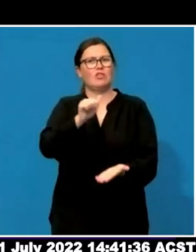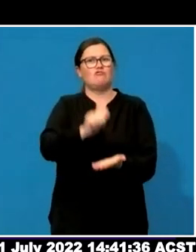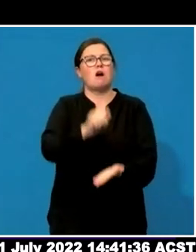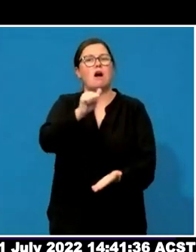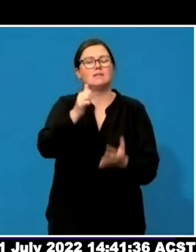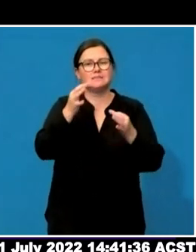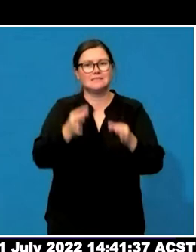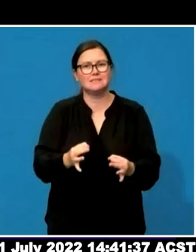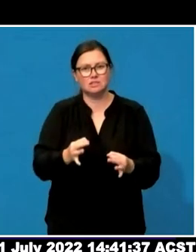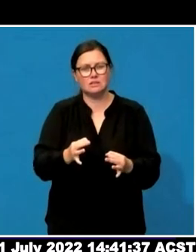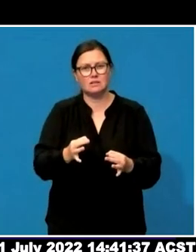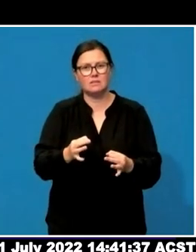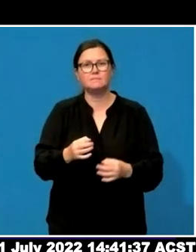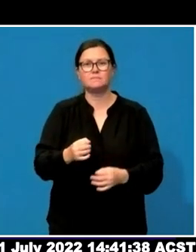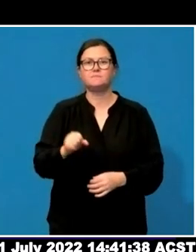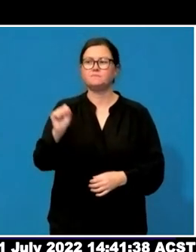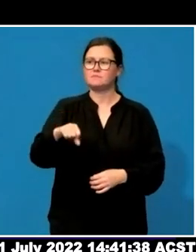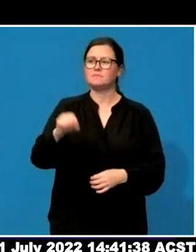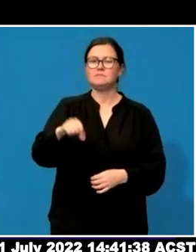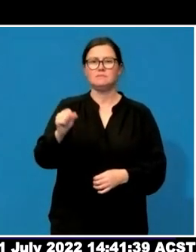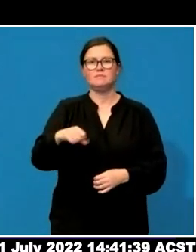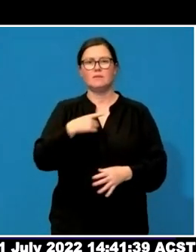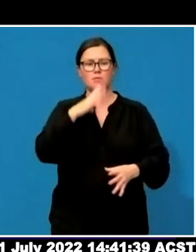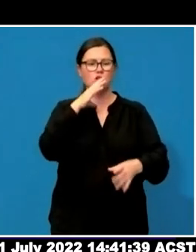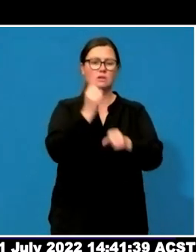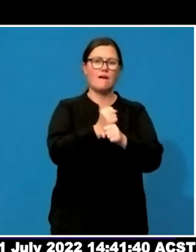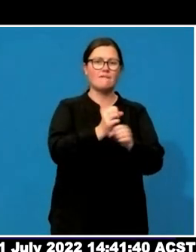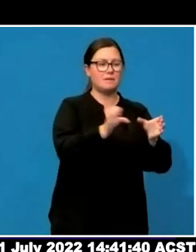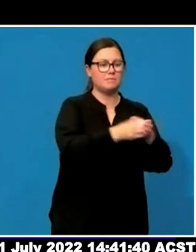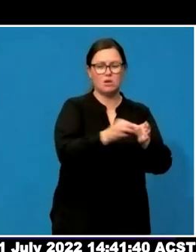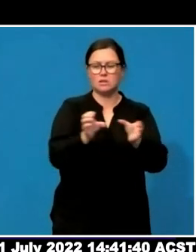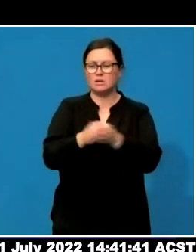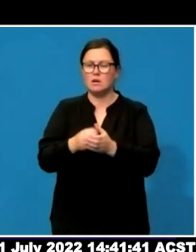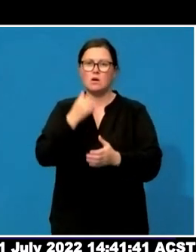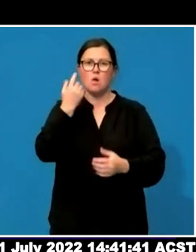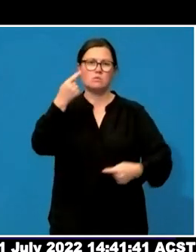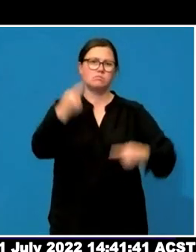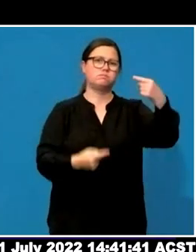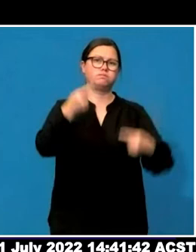agencies, the government bodies are always arguing over whose funds they are spending over what delegation.